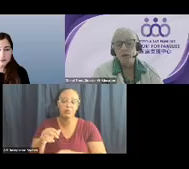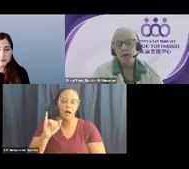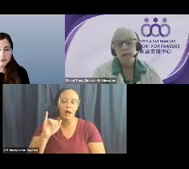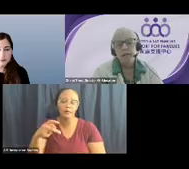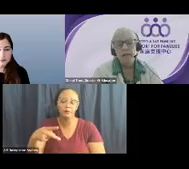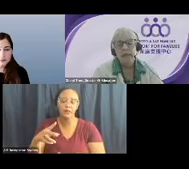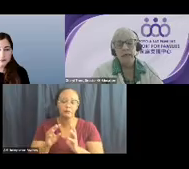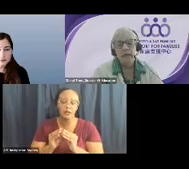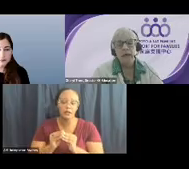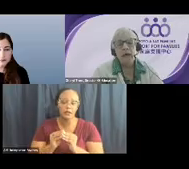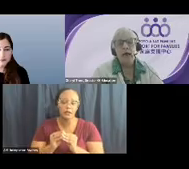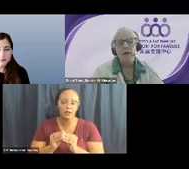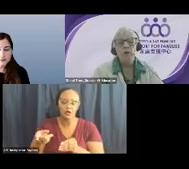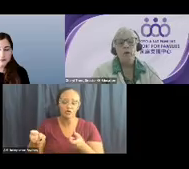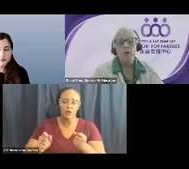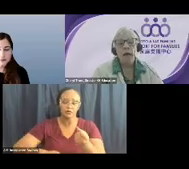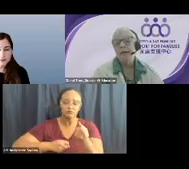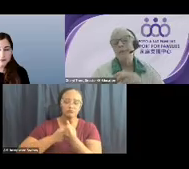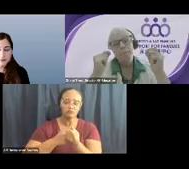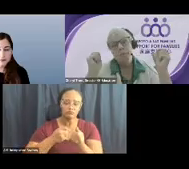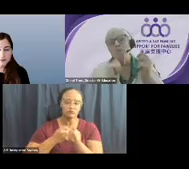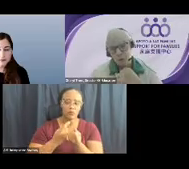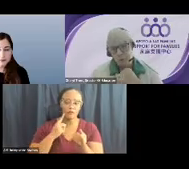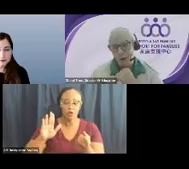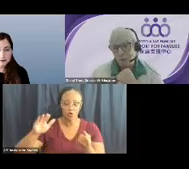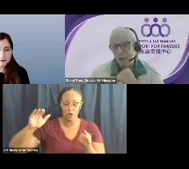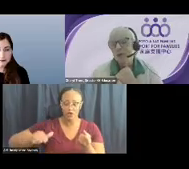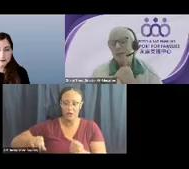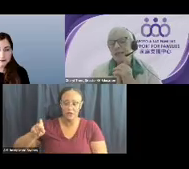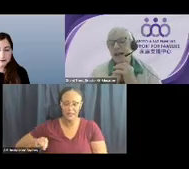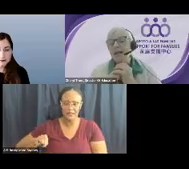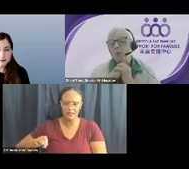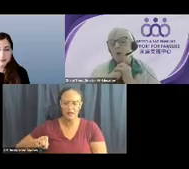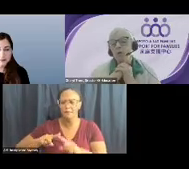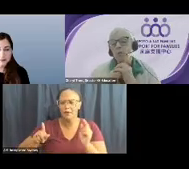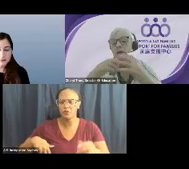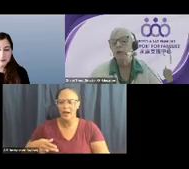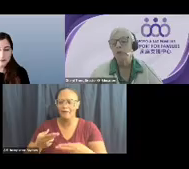about what your child needed and you had tape over your mouth or you couldn't say a word,